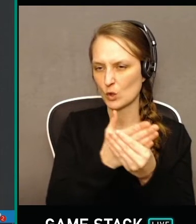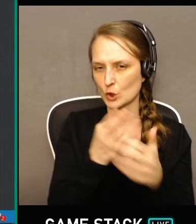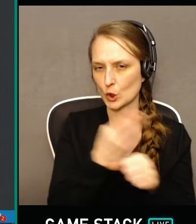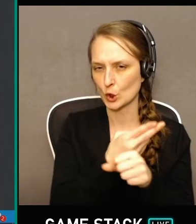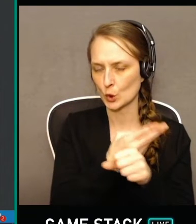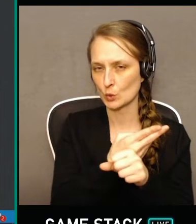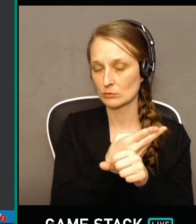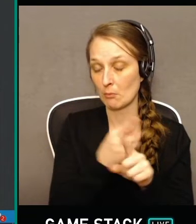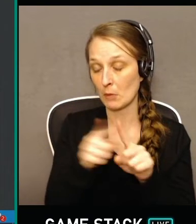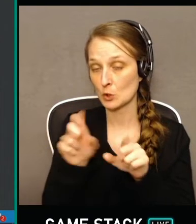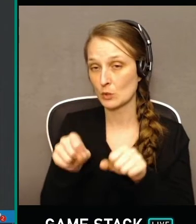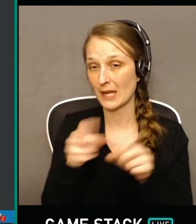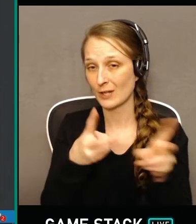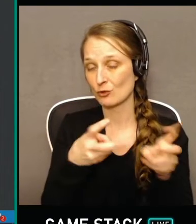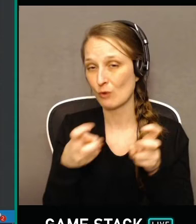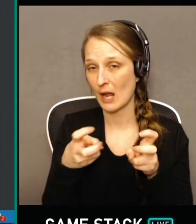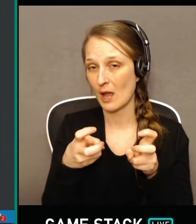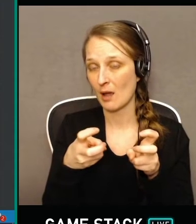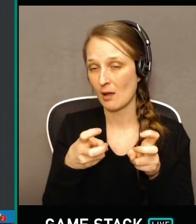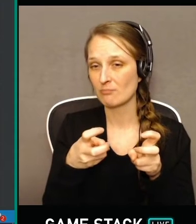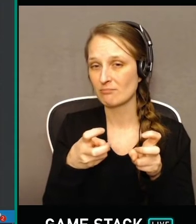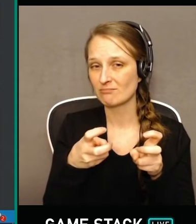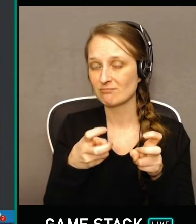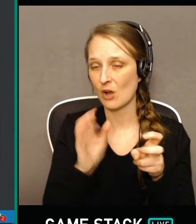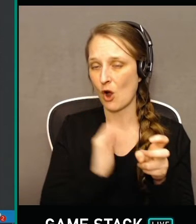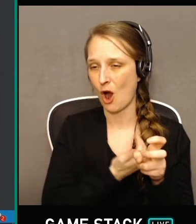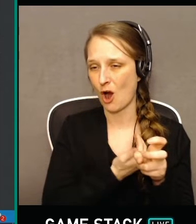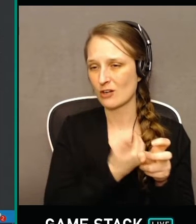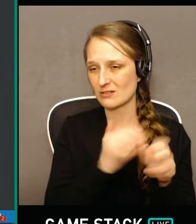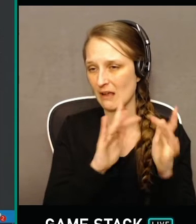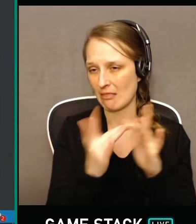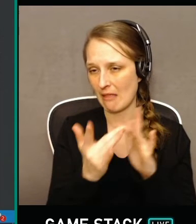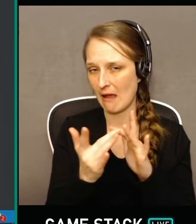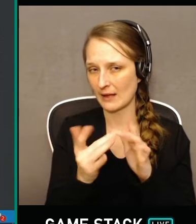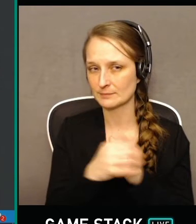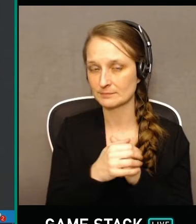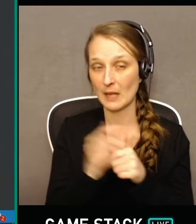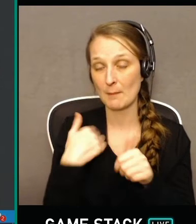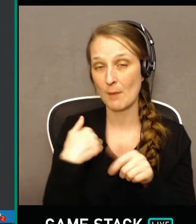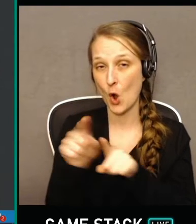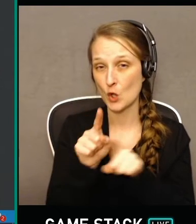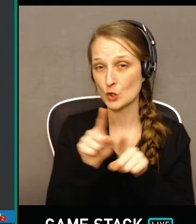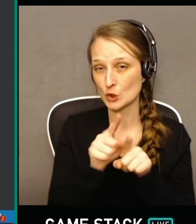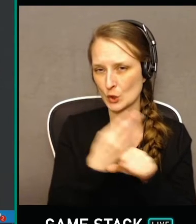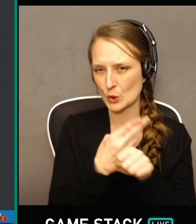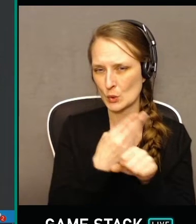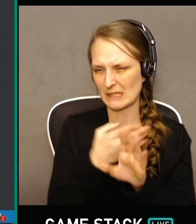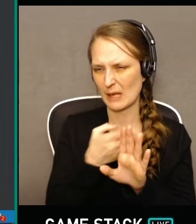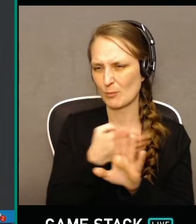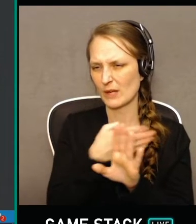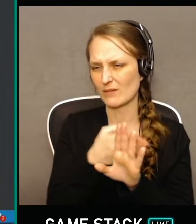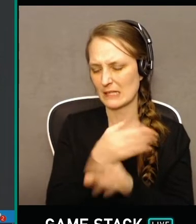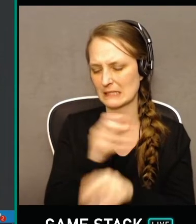but you can also grab our Agility SDK's online from NuGet.org. I'm also using a preview SDK in this demo.